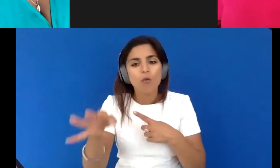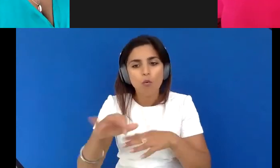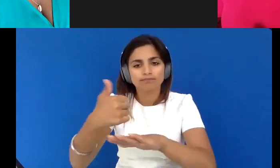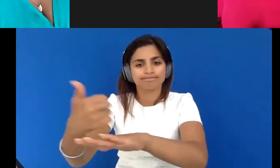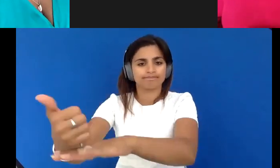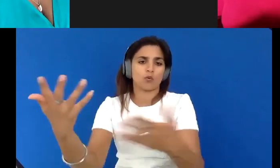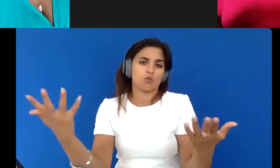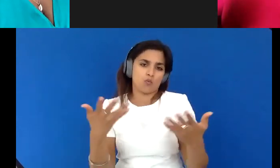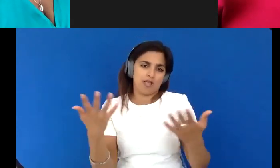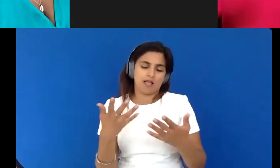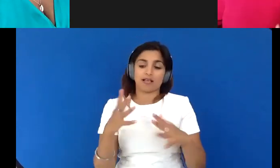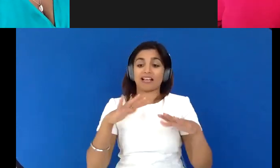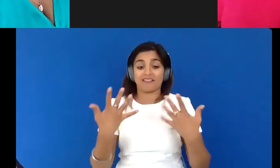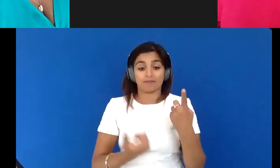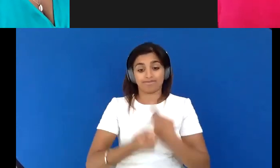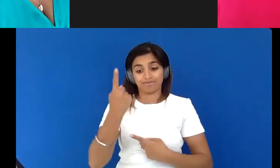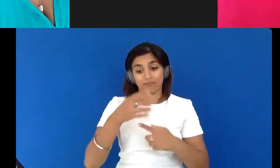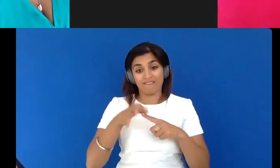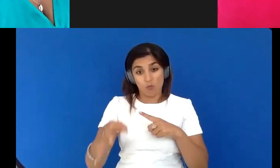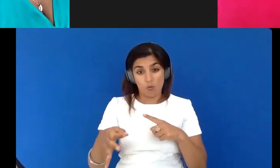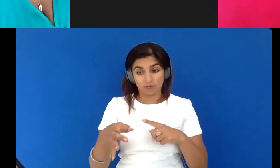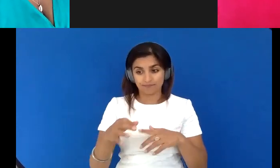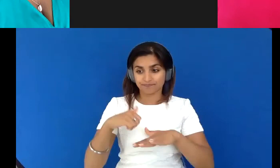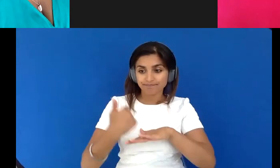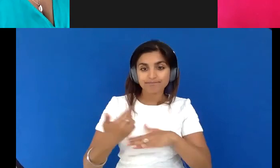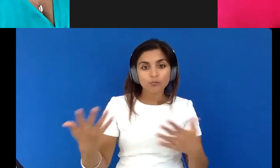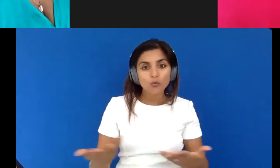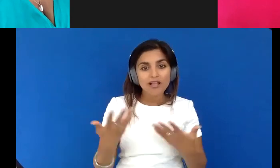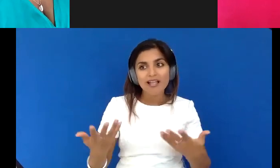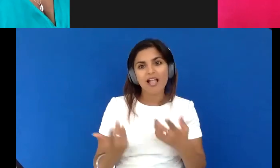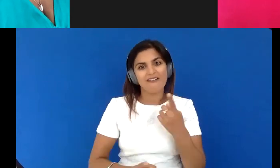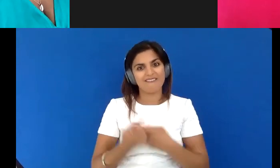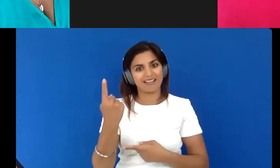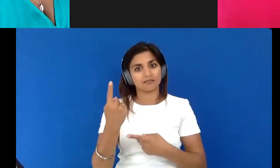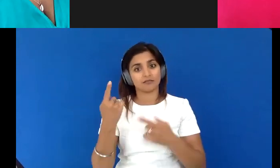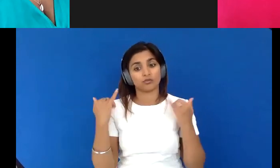you're talking about particular social events they are places that haven't been